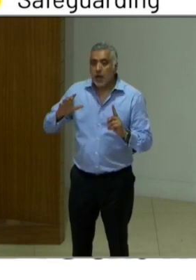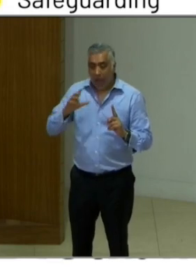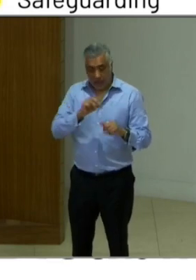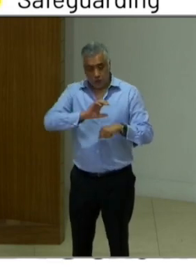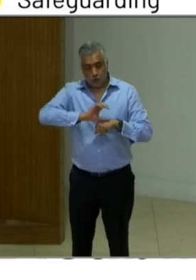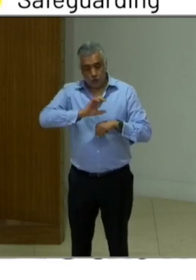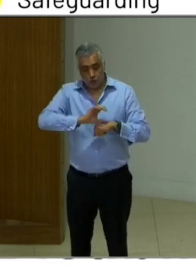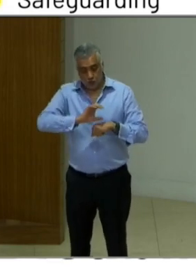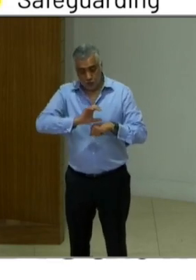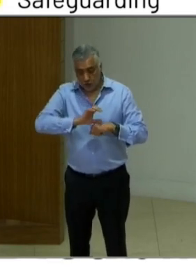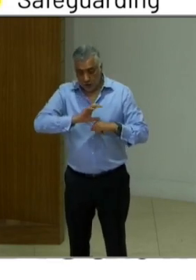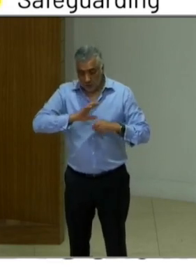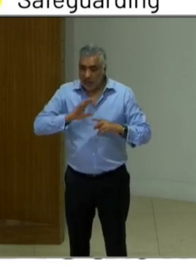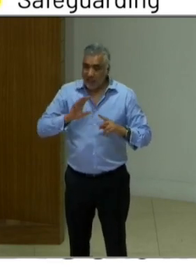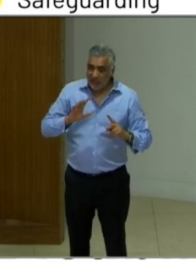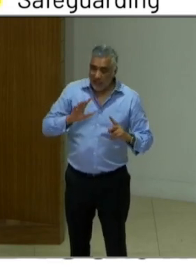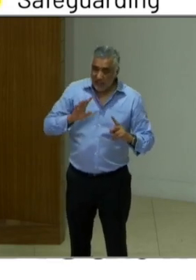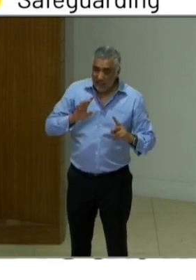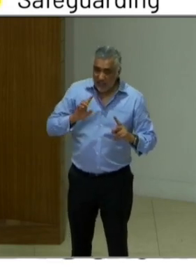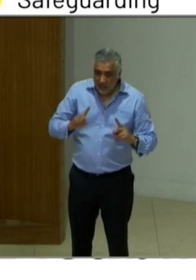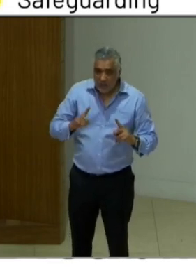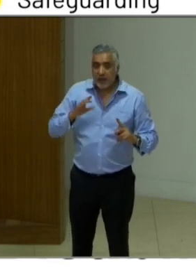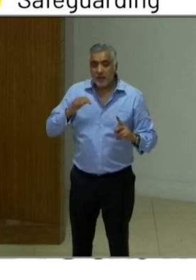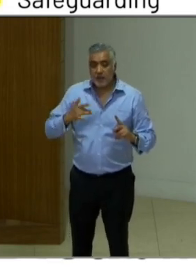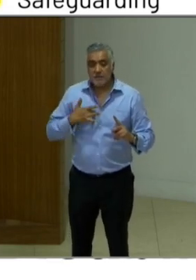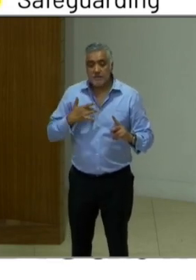even if it has so at times failed the mission